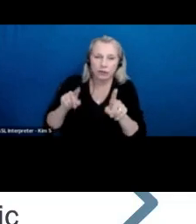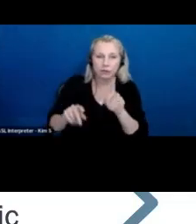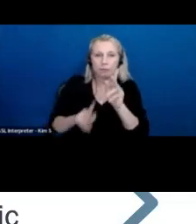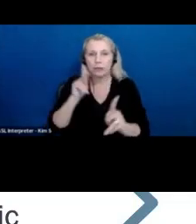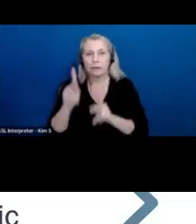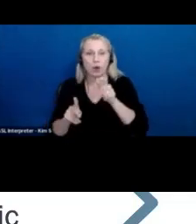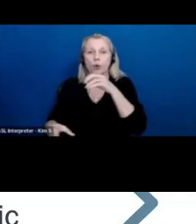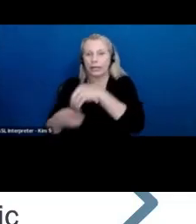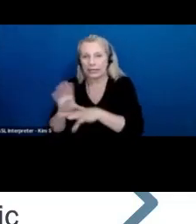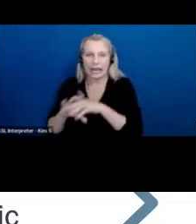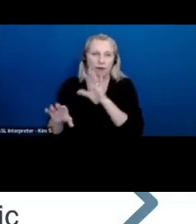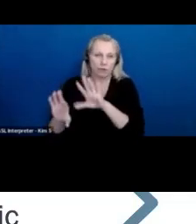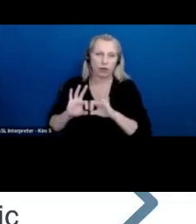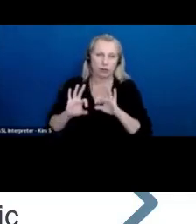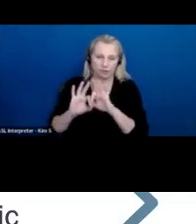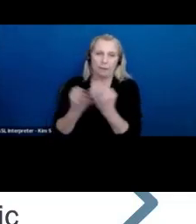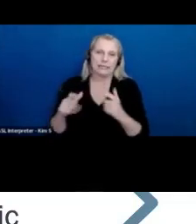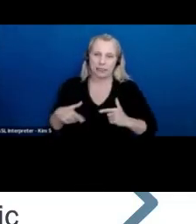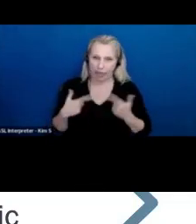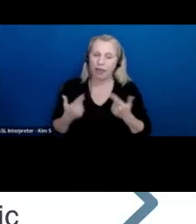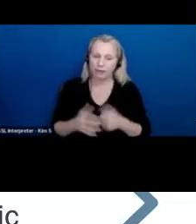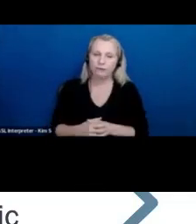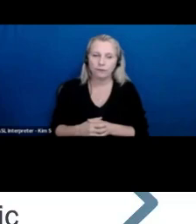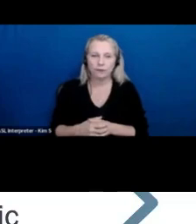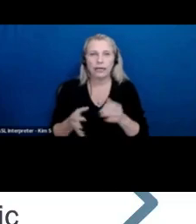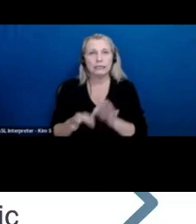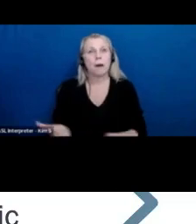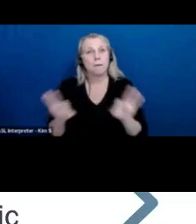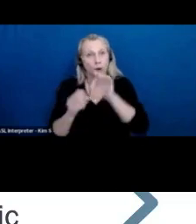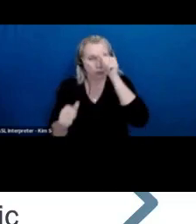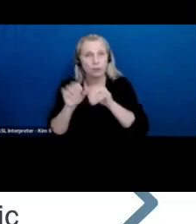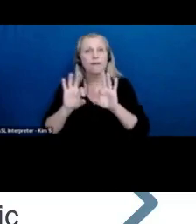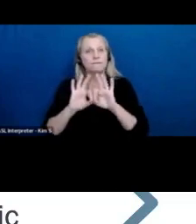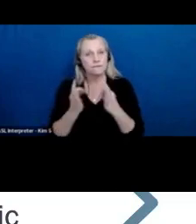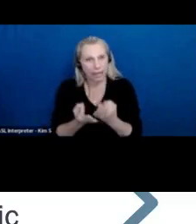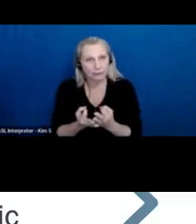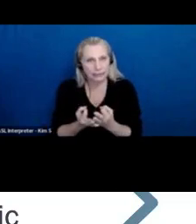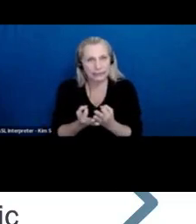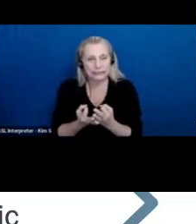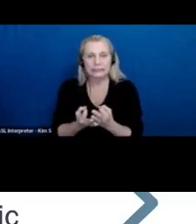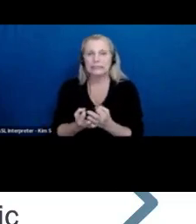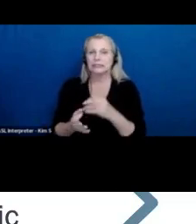family's life. It's important to remember that families in wraparound do not want to be